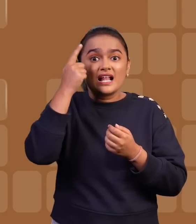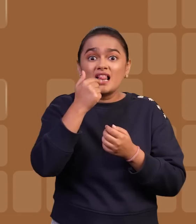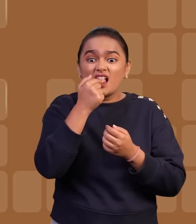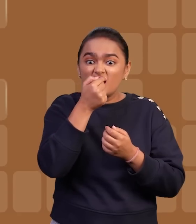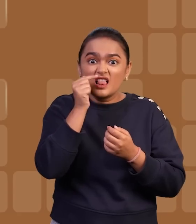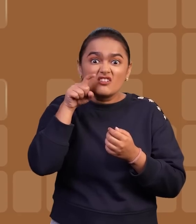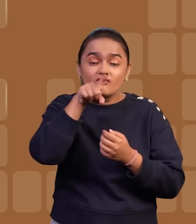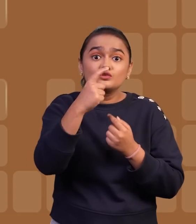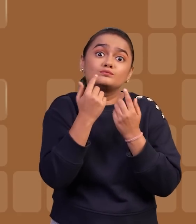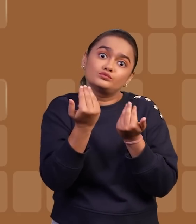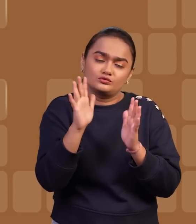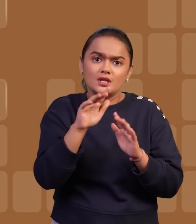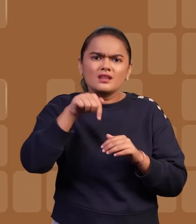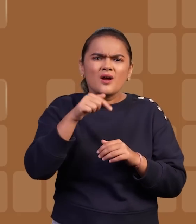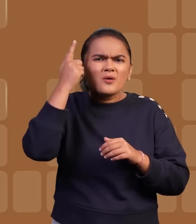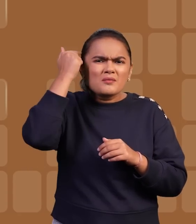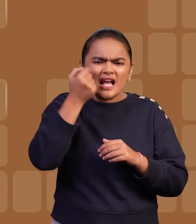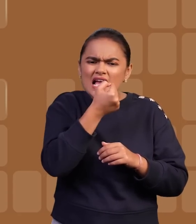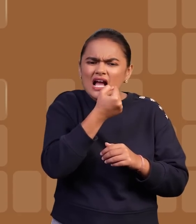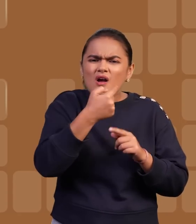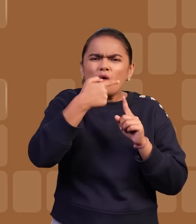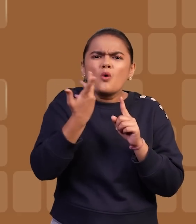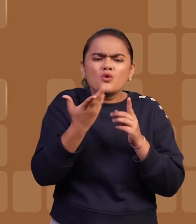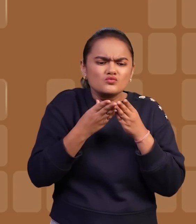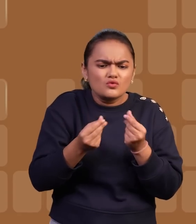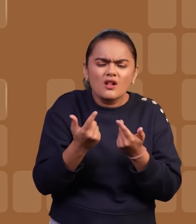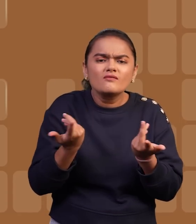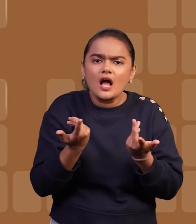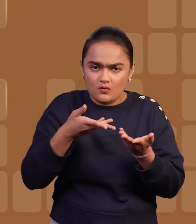Now, let's understand what's a cavity and how it can be treated.